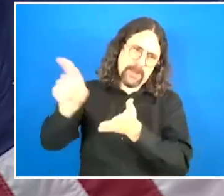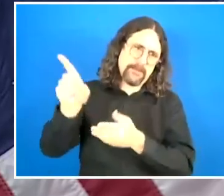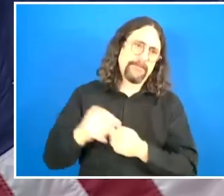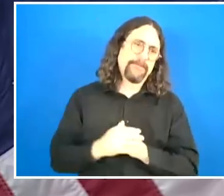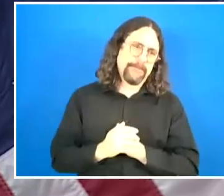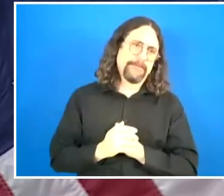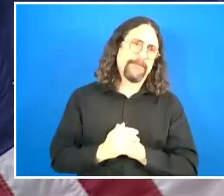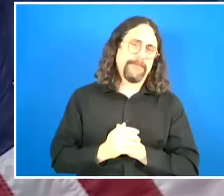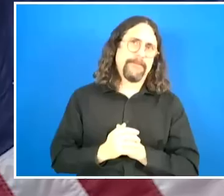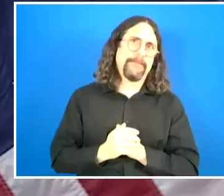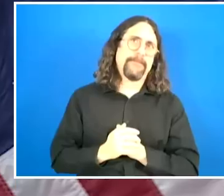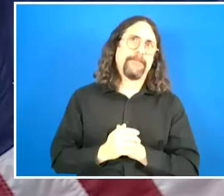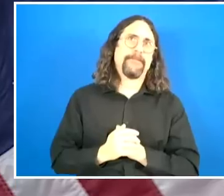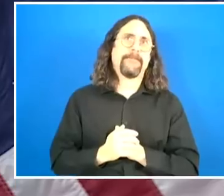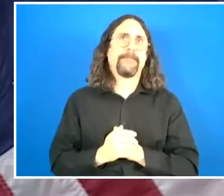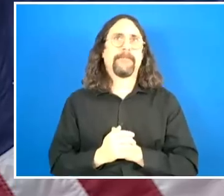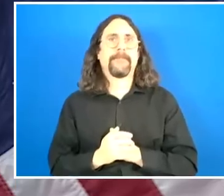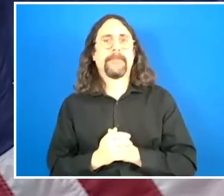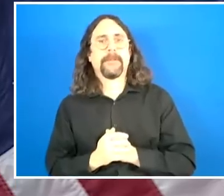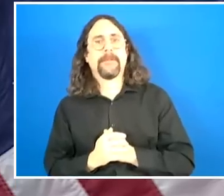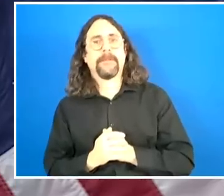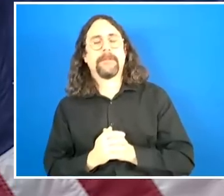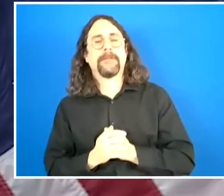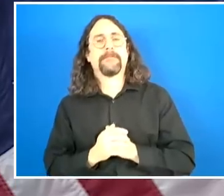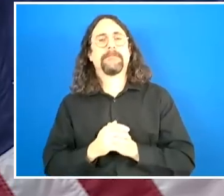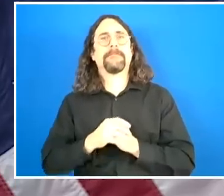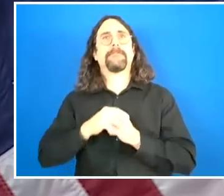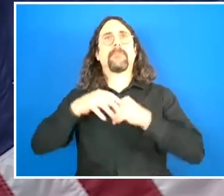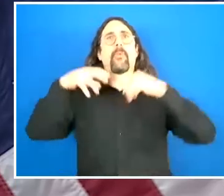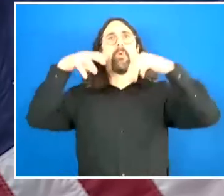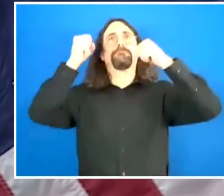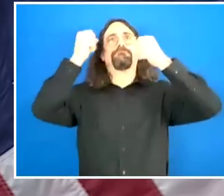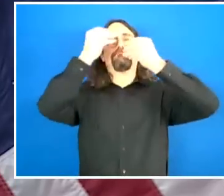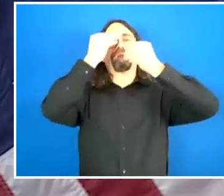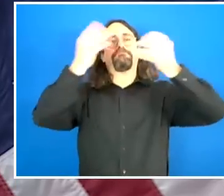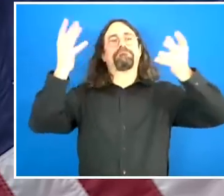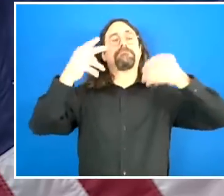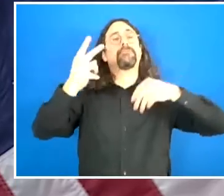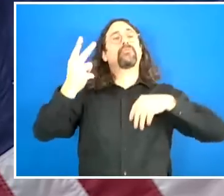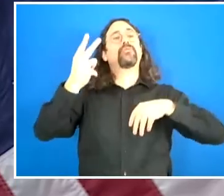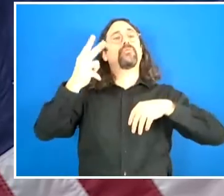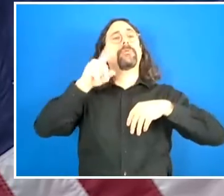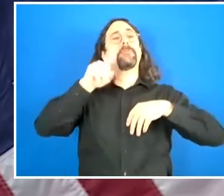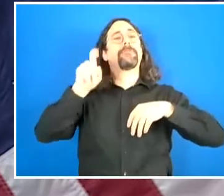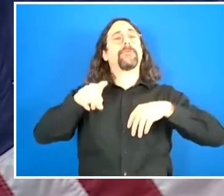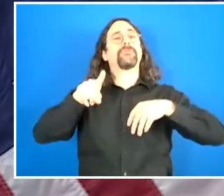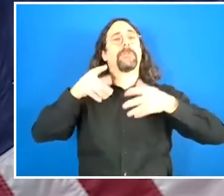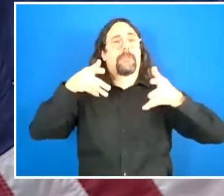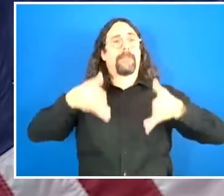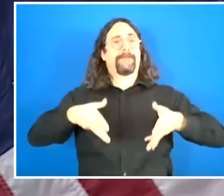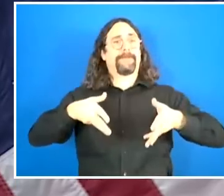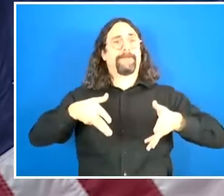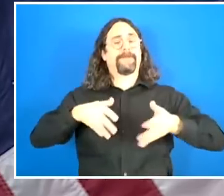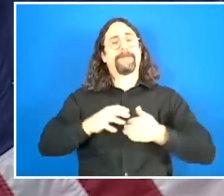PAYMT ENPL ANSO ATE LA STTHE LANDLORD CAN PLAN ON THAT. LAST TWO, JEFF FROM "NEW YORK TIMES." GOOD MORNING,